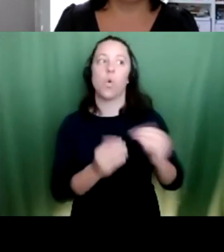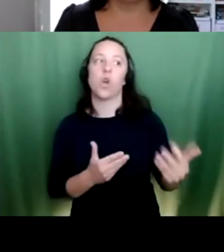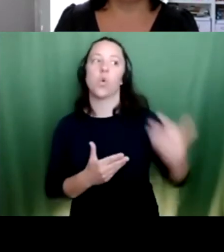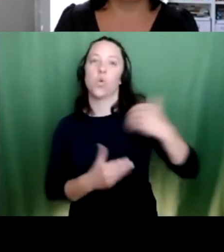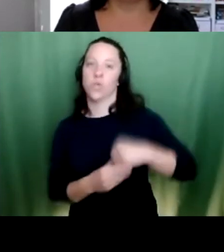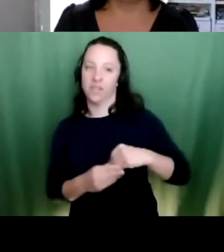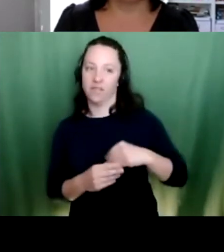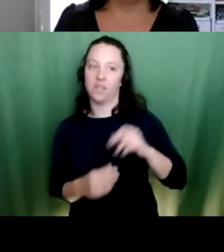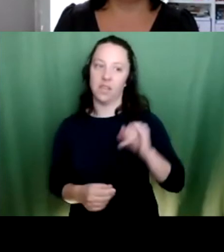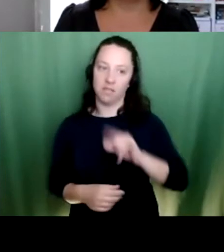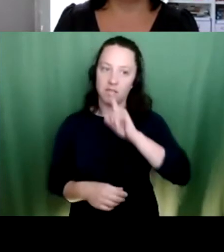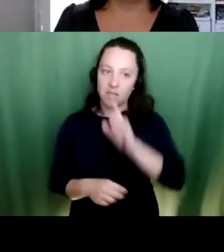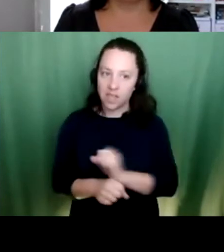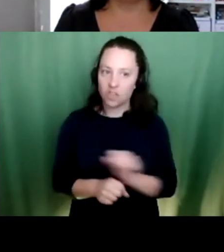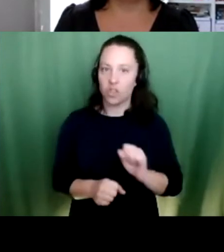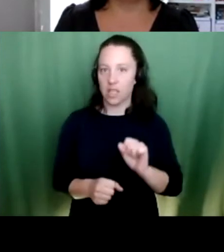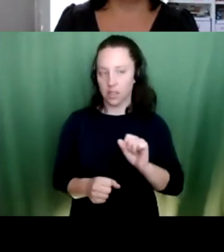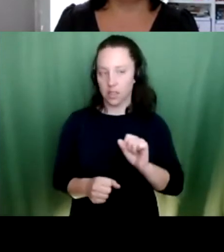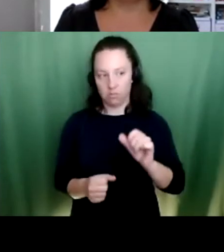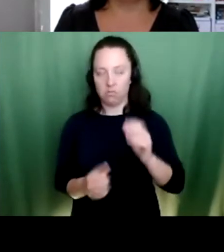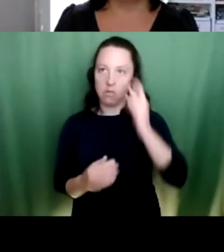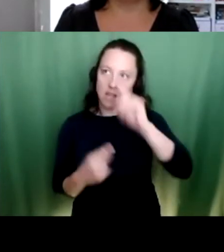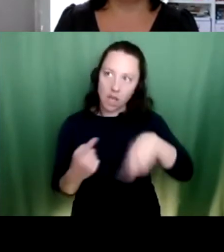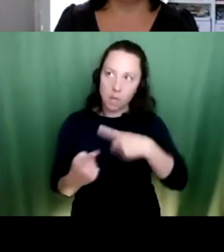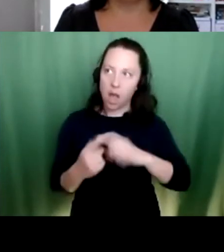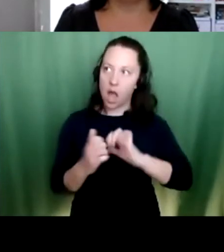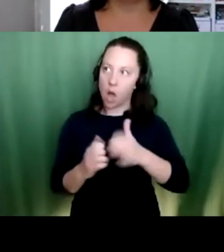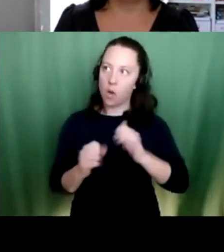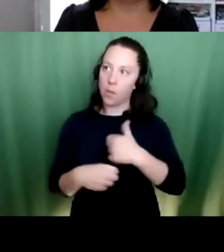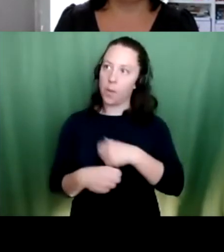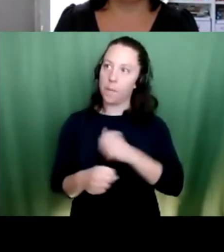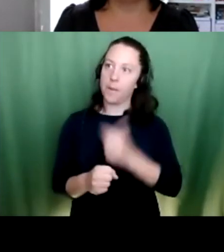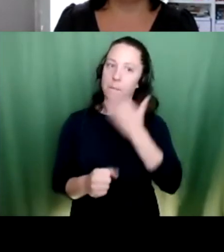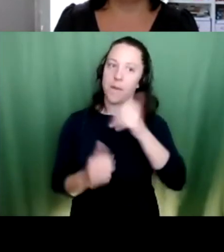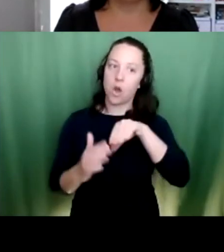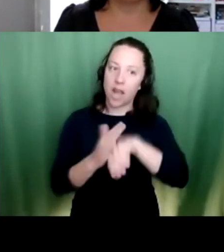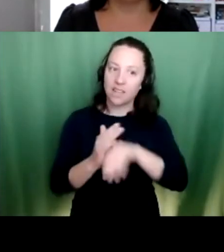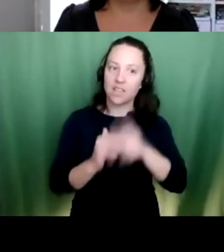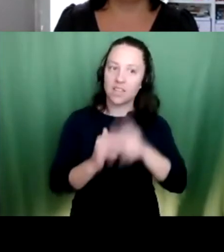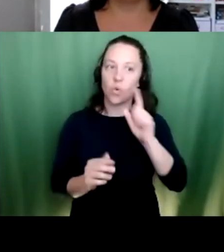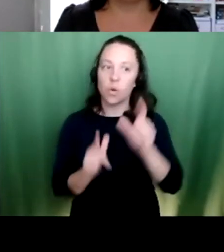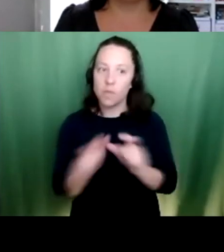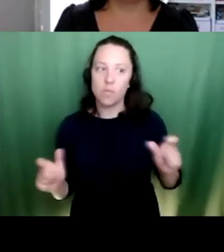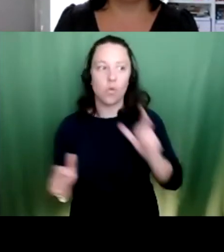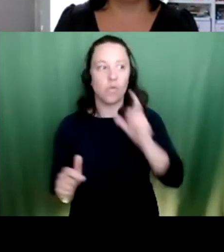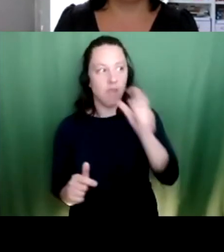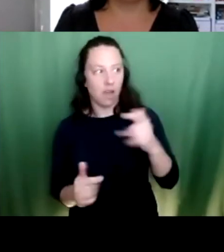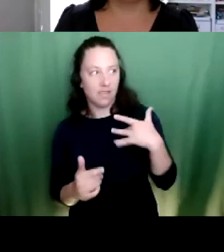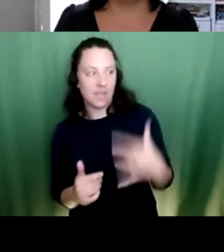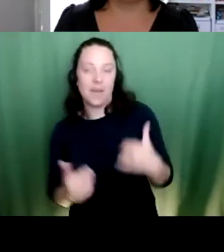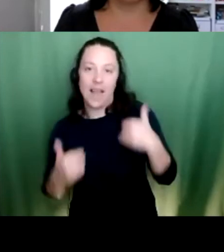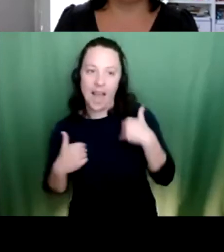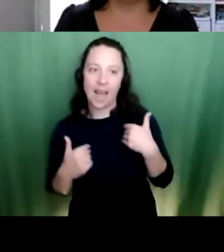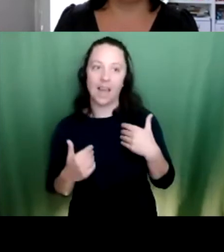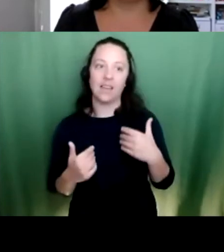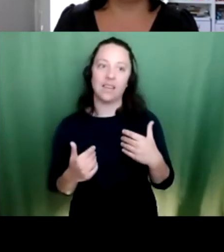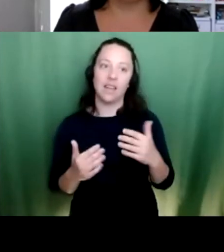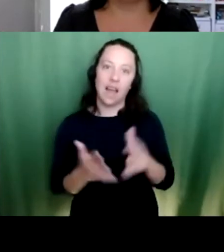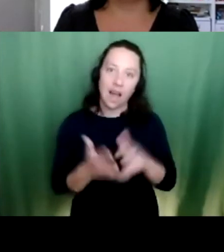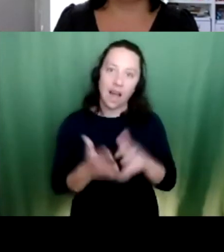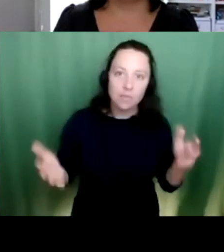really create greater access for those who have had not much access to a lot of our programs.